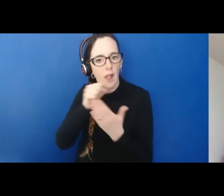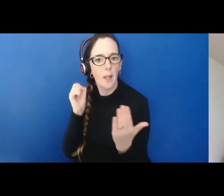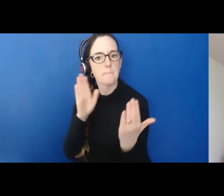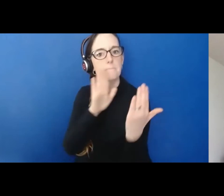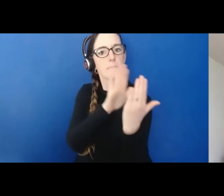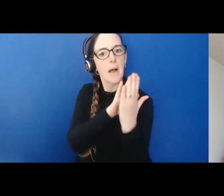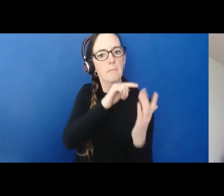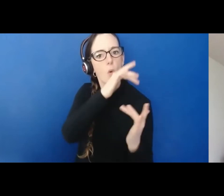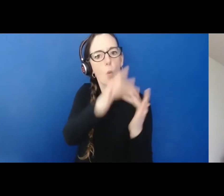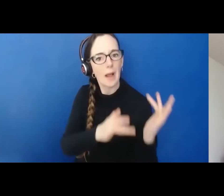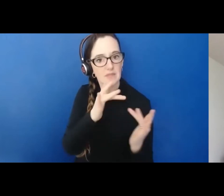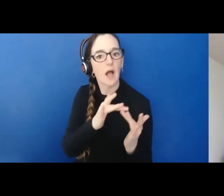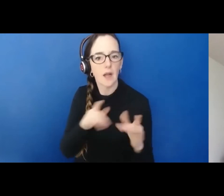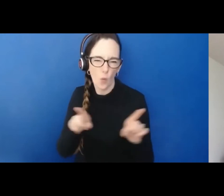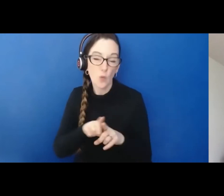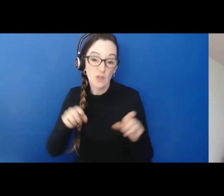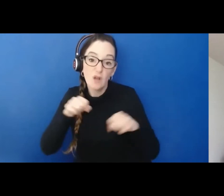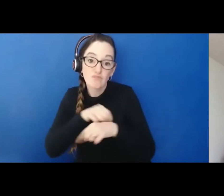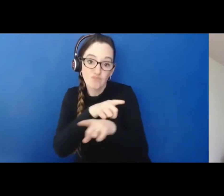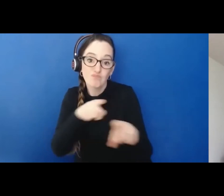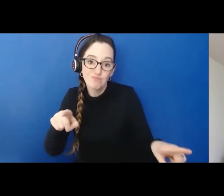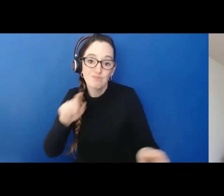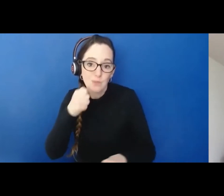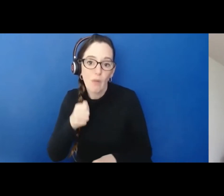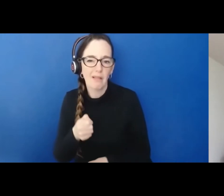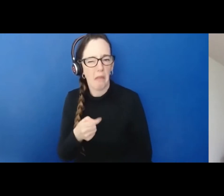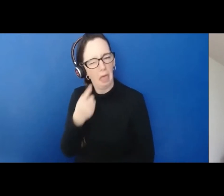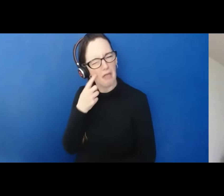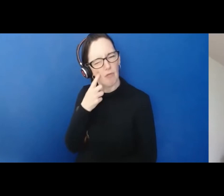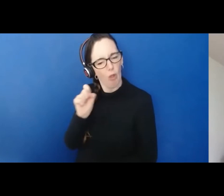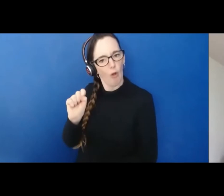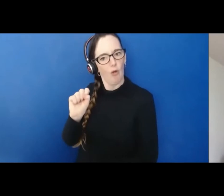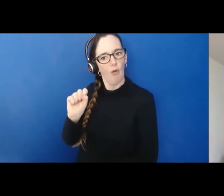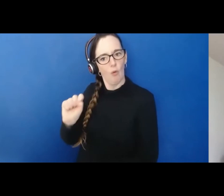via email so do look out for those in your inbox in the weeks ahead.